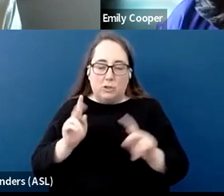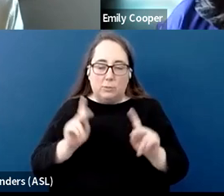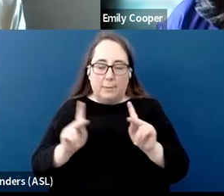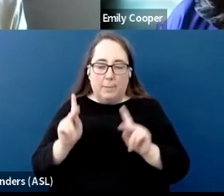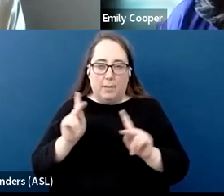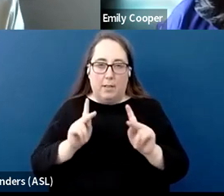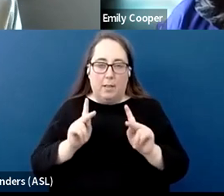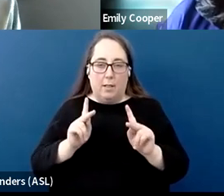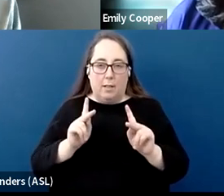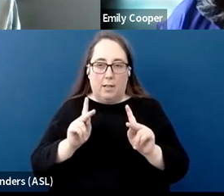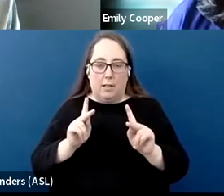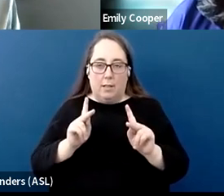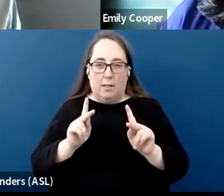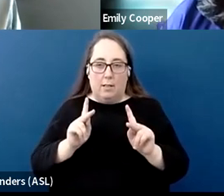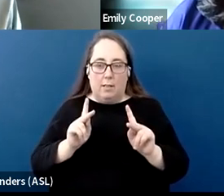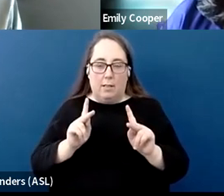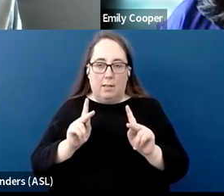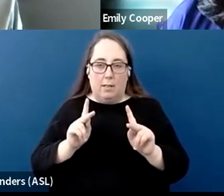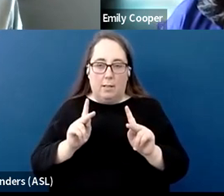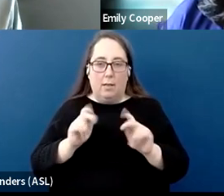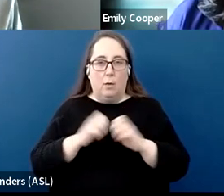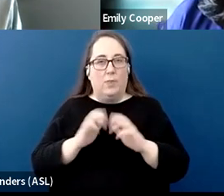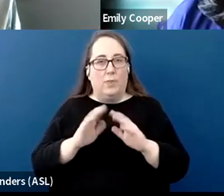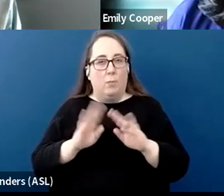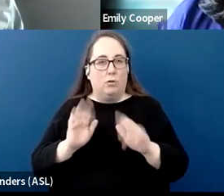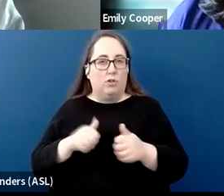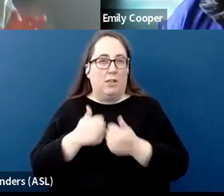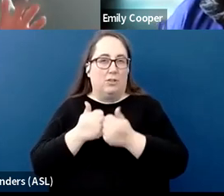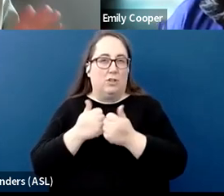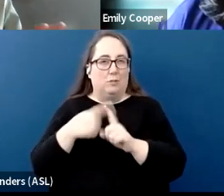getting people housed in their communities and absolutely